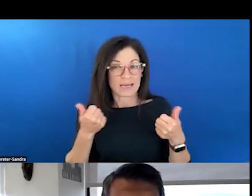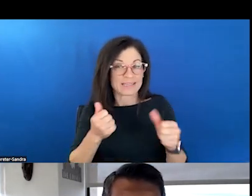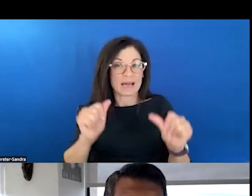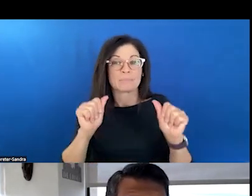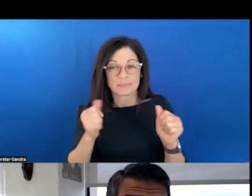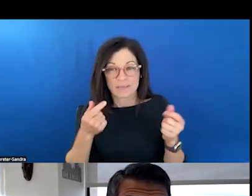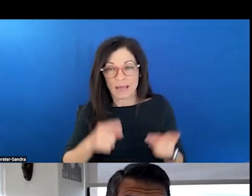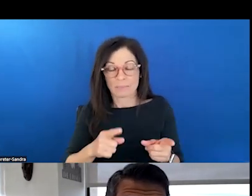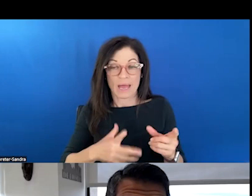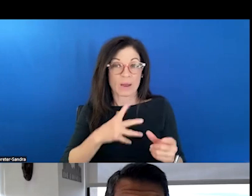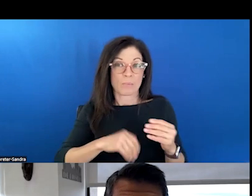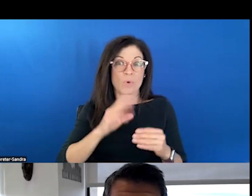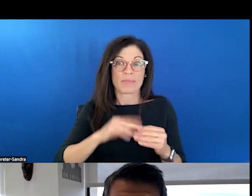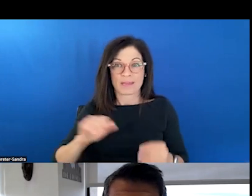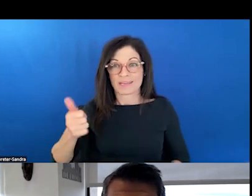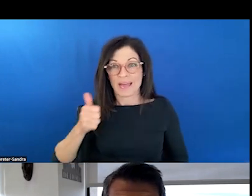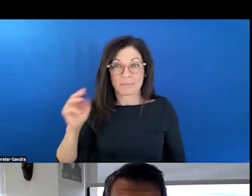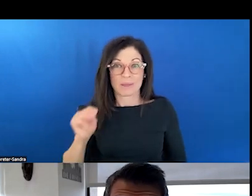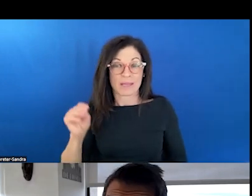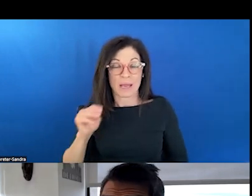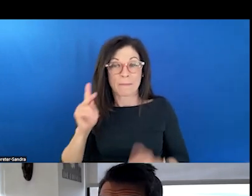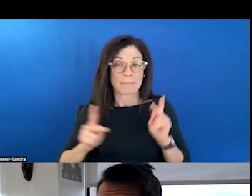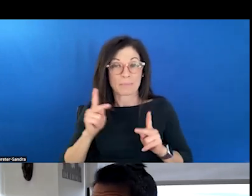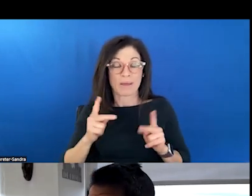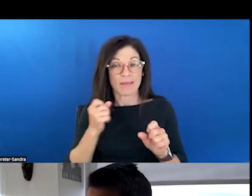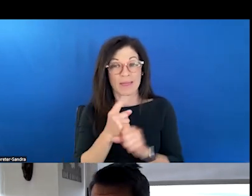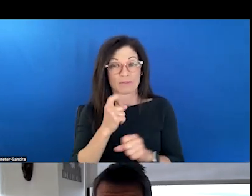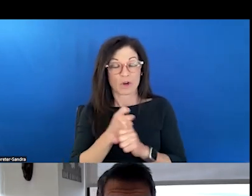AND THEN OVER 10 MILLION DOCUMENTS THINK ABOUT IT.